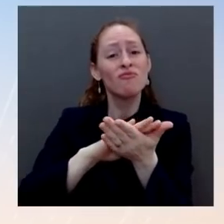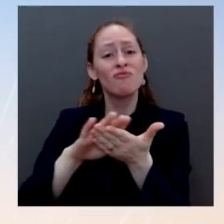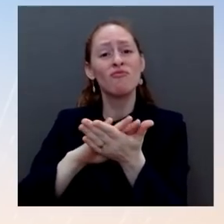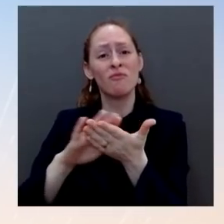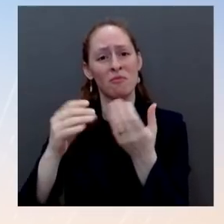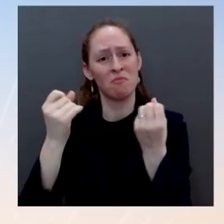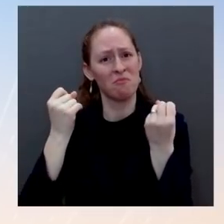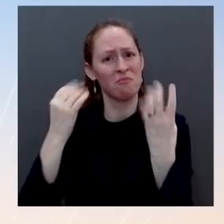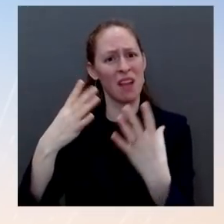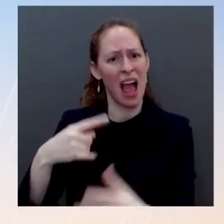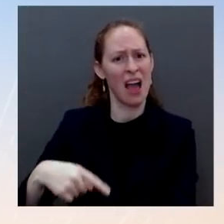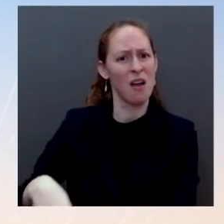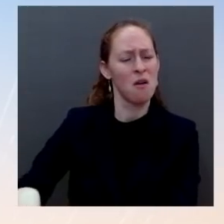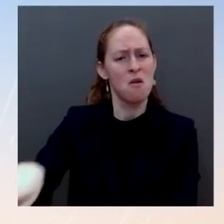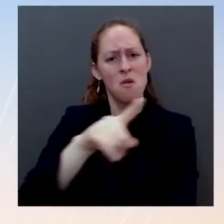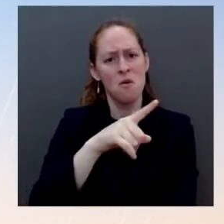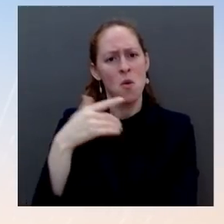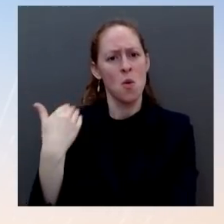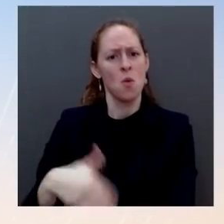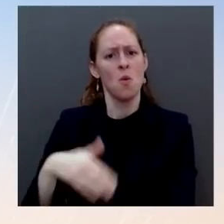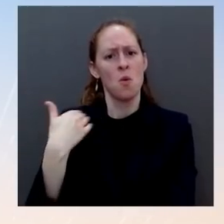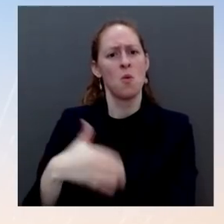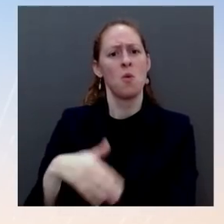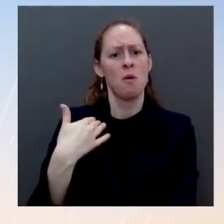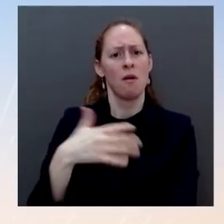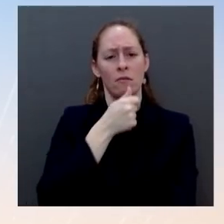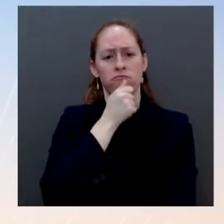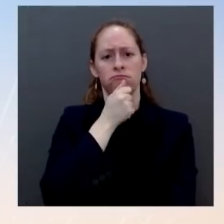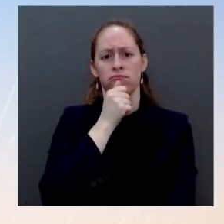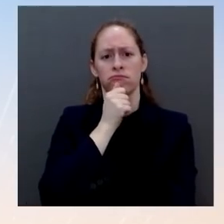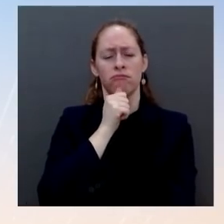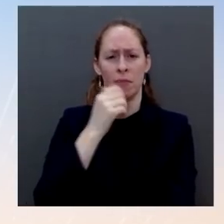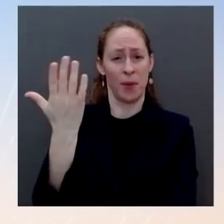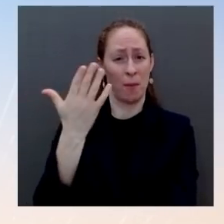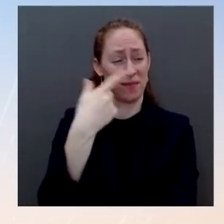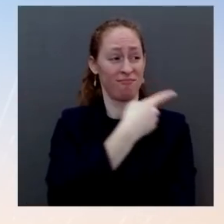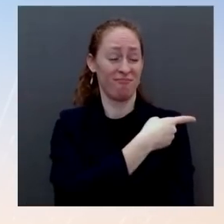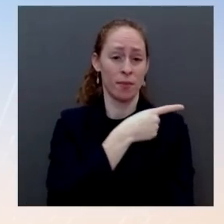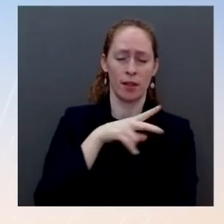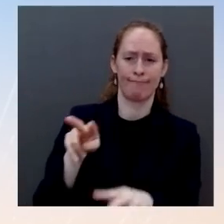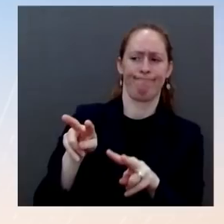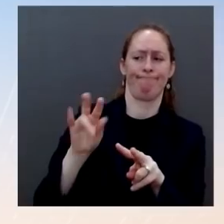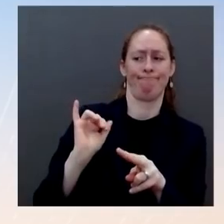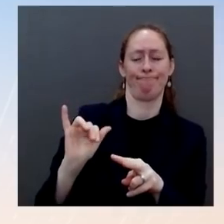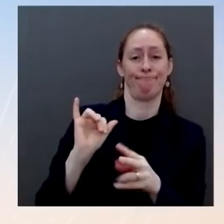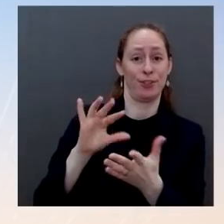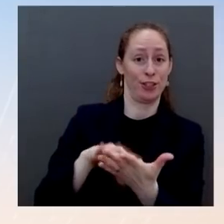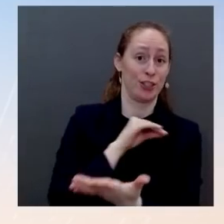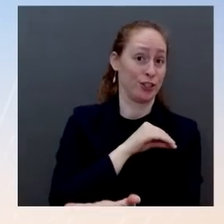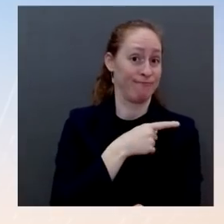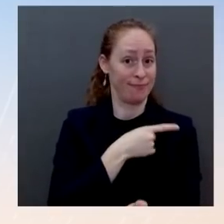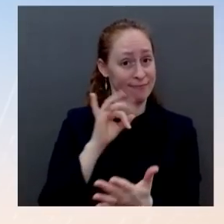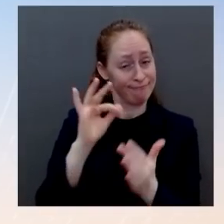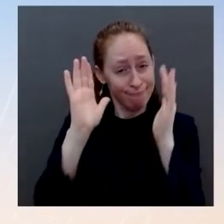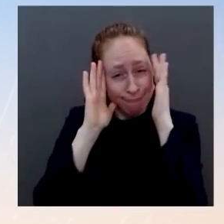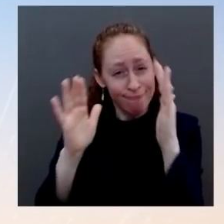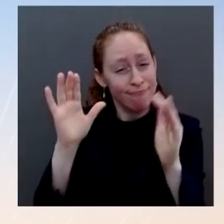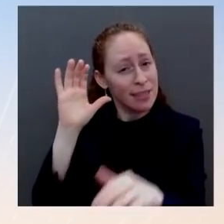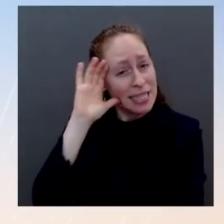Jen, which is that most of the people who attended these ceremonies today were Democrats. There were some Republican lawmakers.